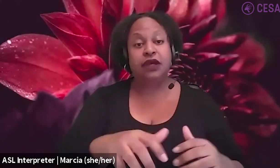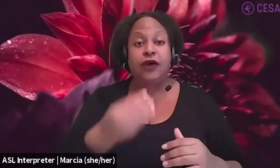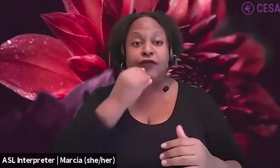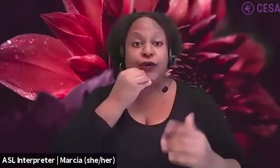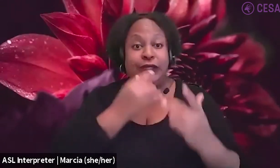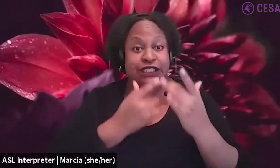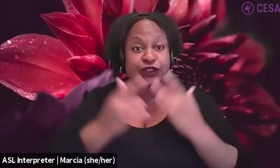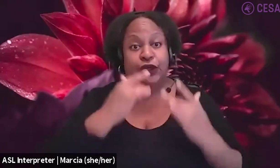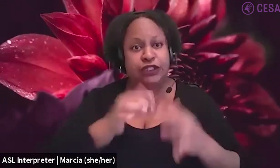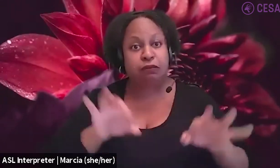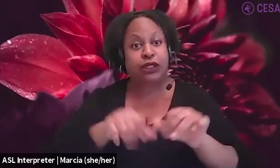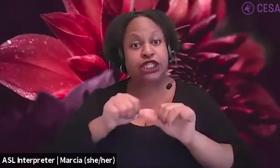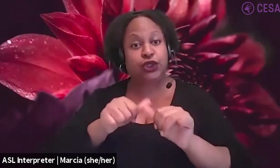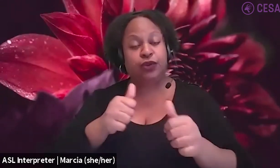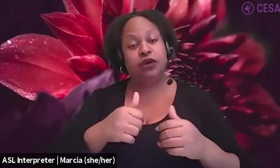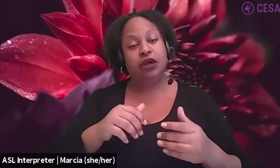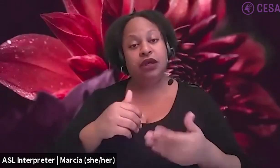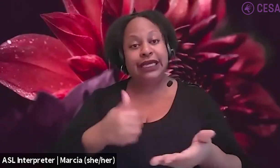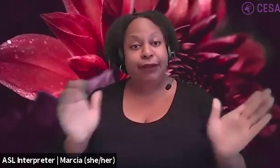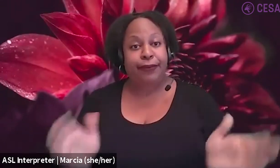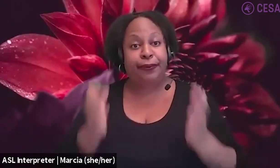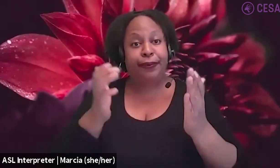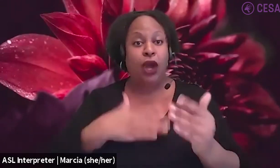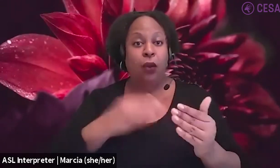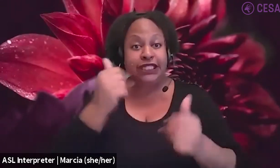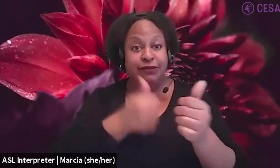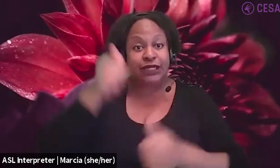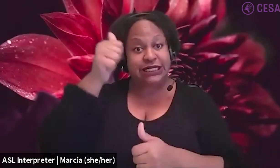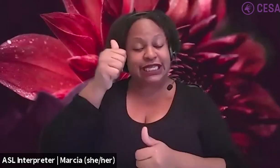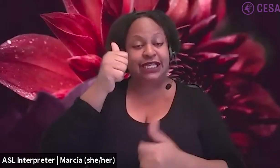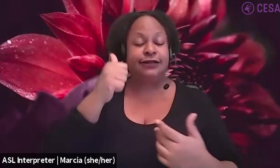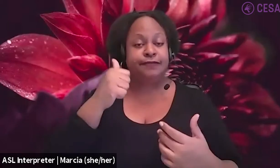our capitalism White supremacist systems. The impoverishing of colonized nations and peoples